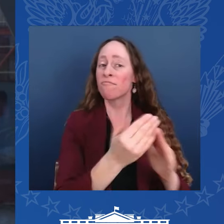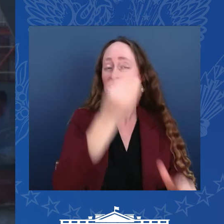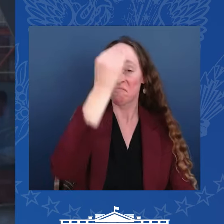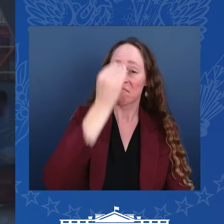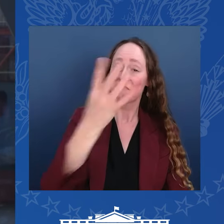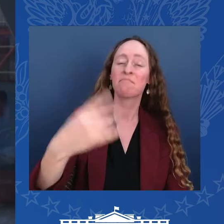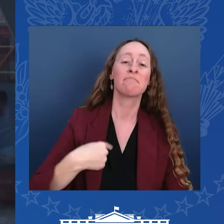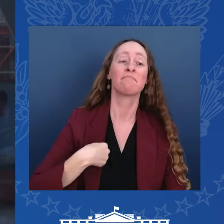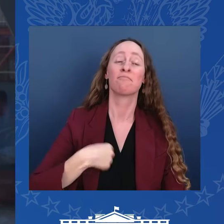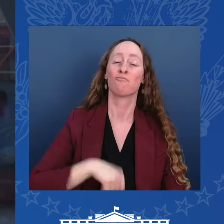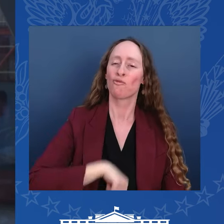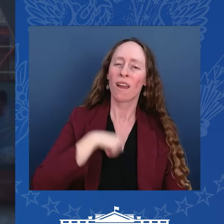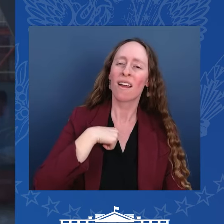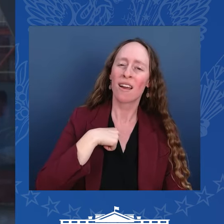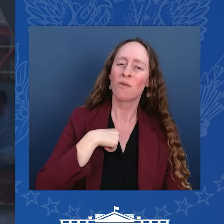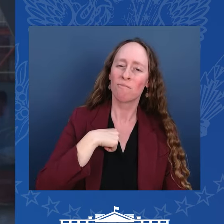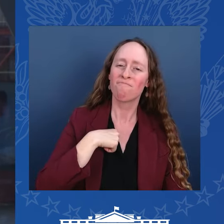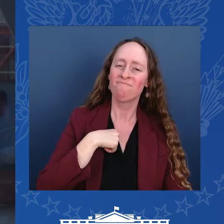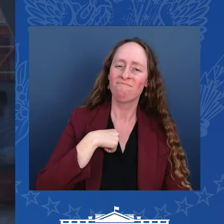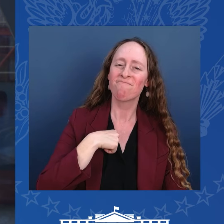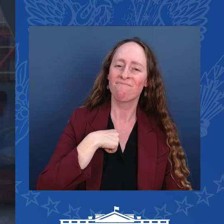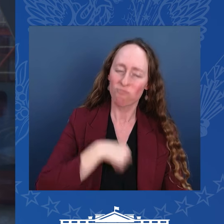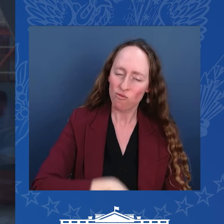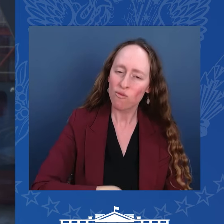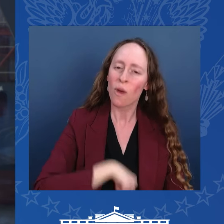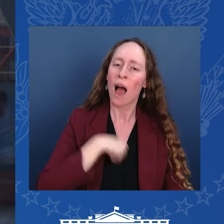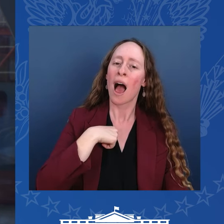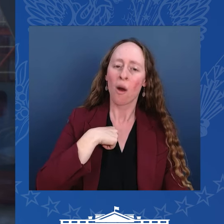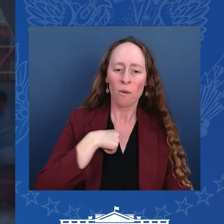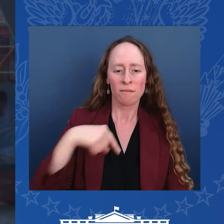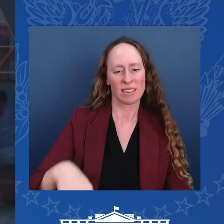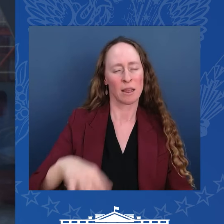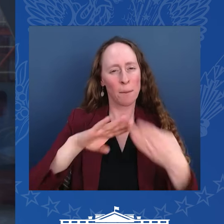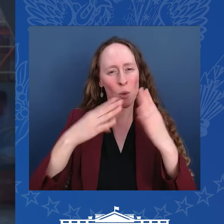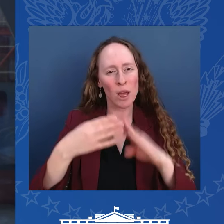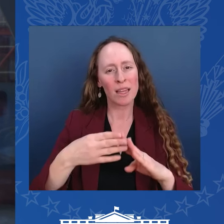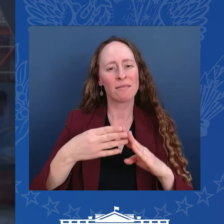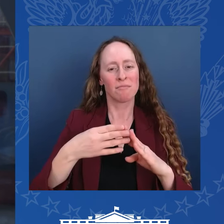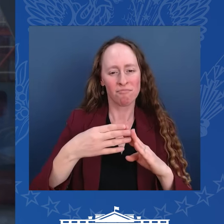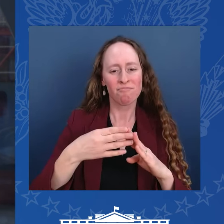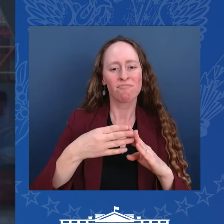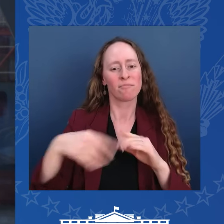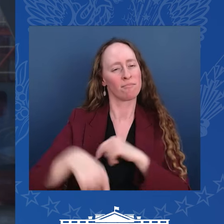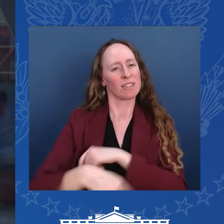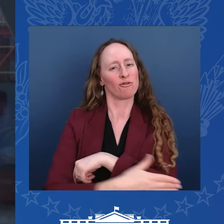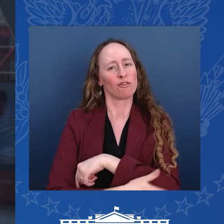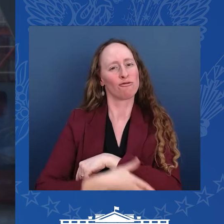Pride in your community. Pride in our country. Pride in the capacity of our labor unions.